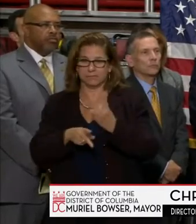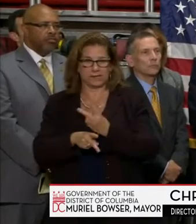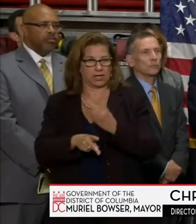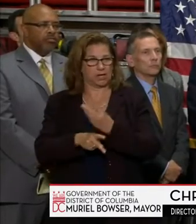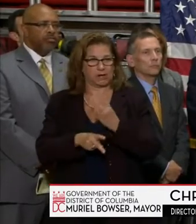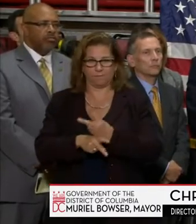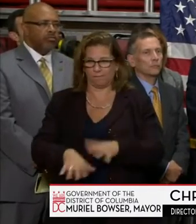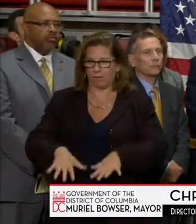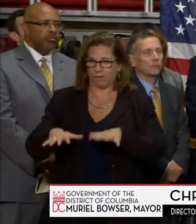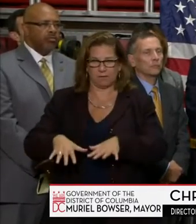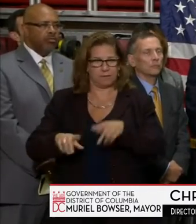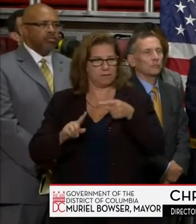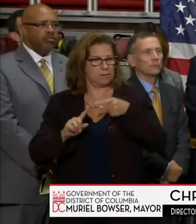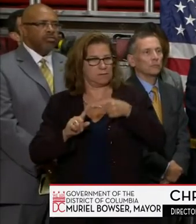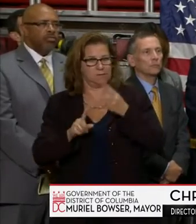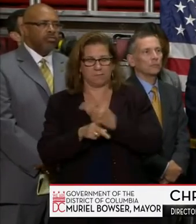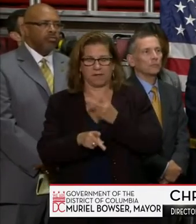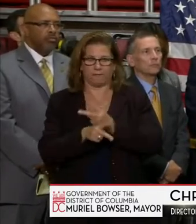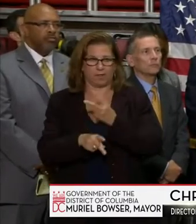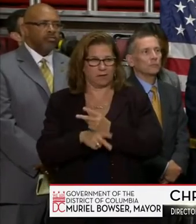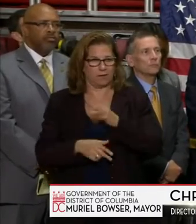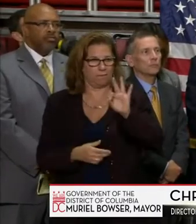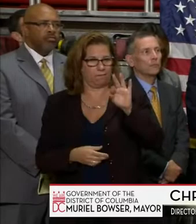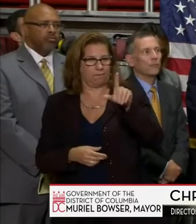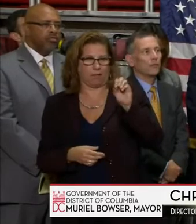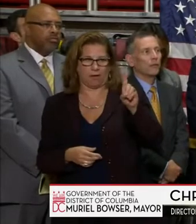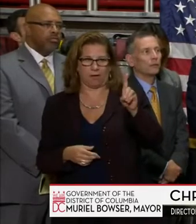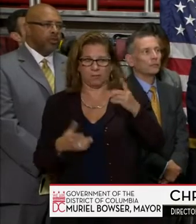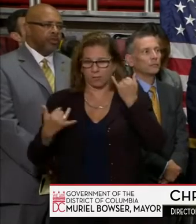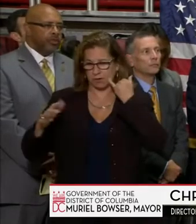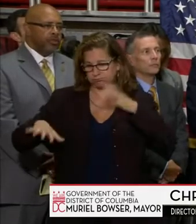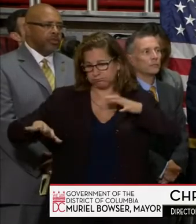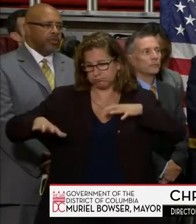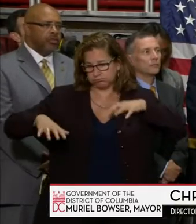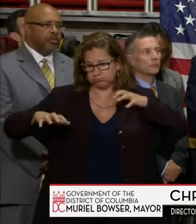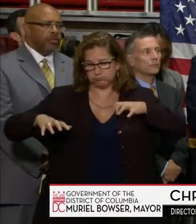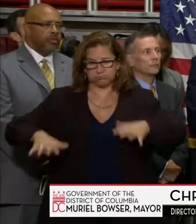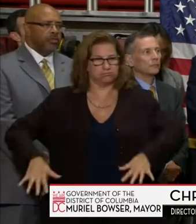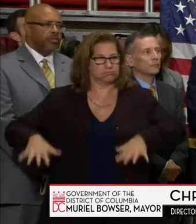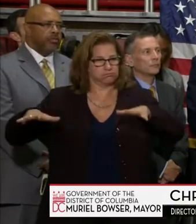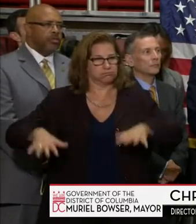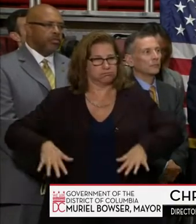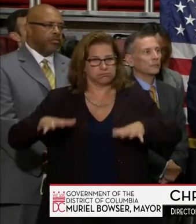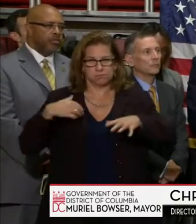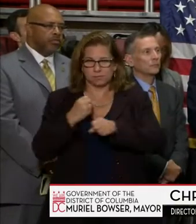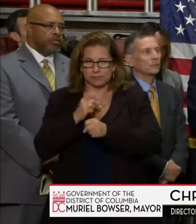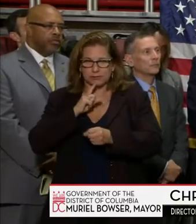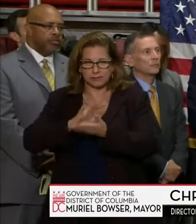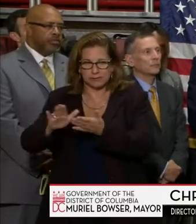SHOWS ALL OF THE AREAS THAT TRADITIONALLY FLOOD WITHIN THE DISTRICT. WE'VE SHARED THAT WITH THE MAYOR